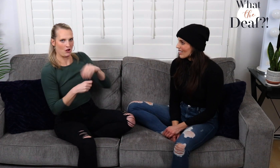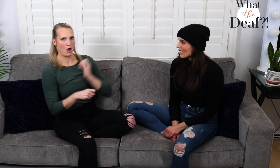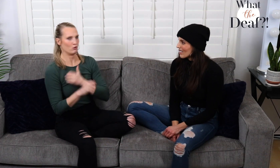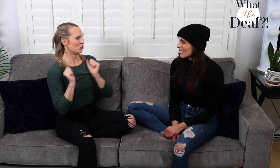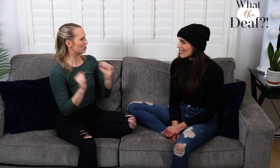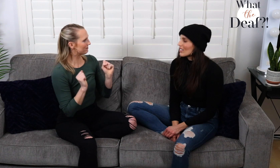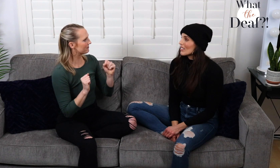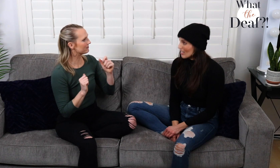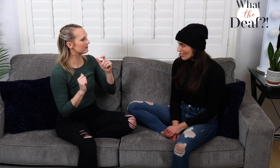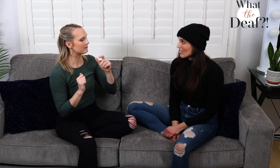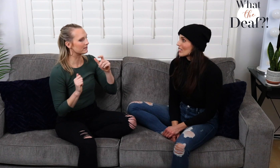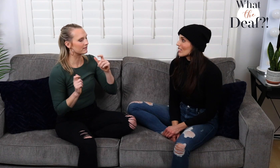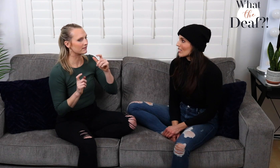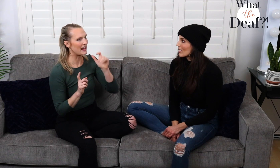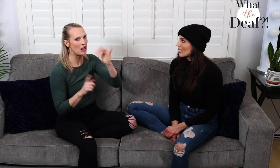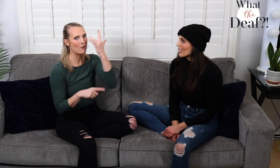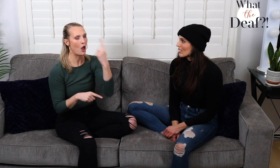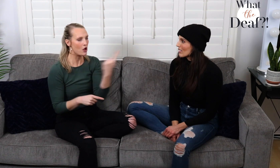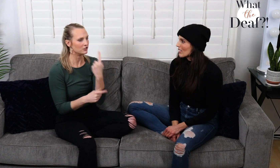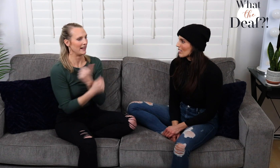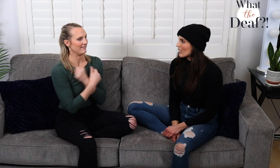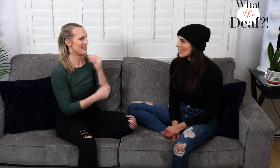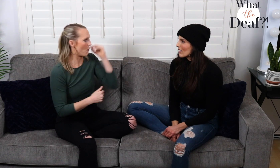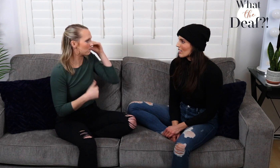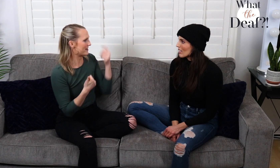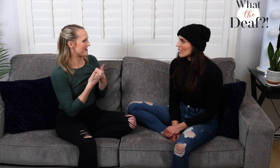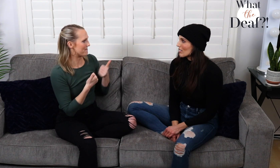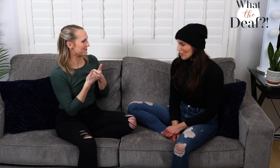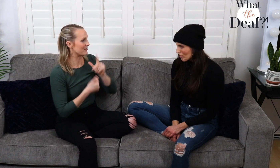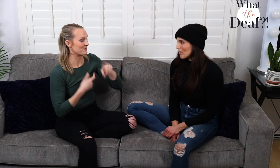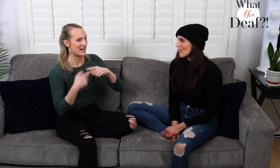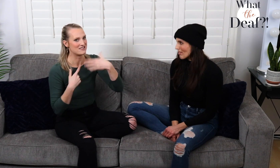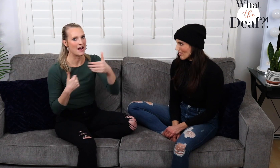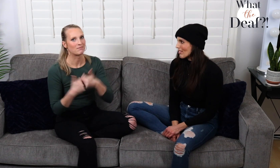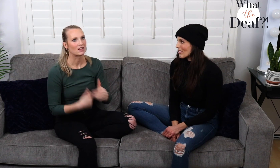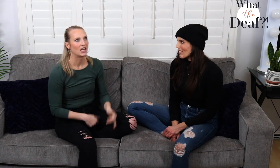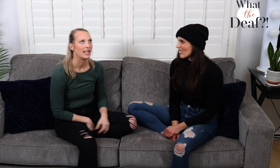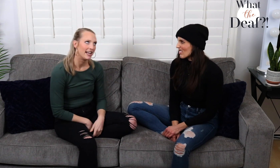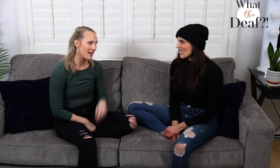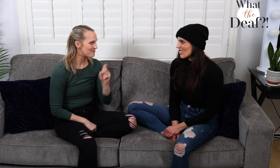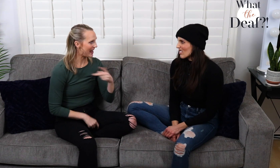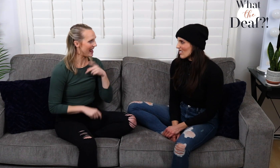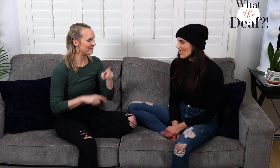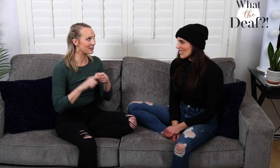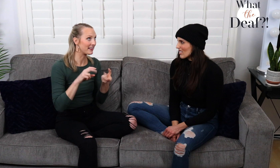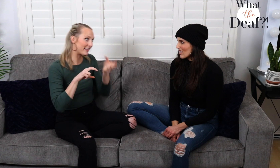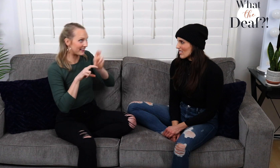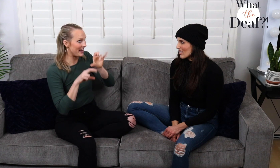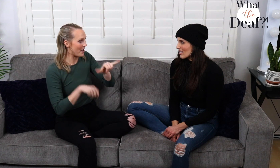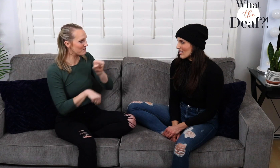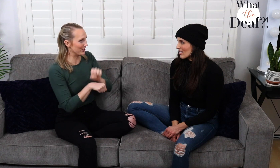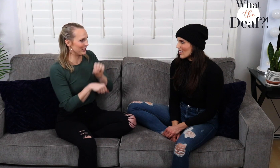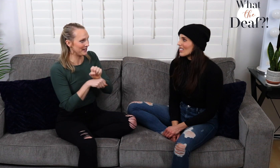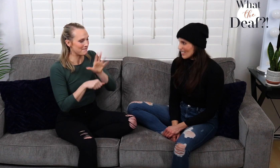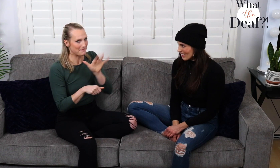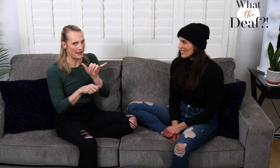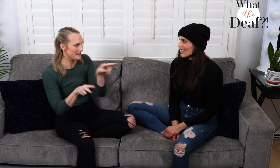to in our gyms and that's why I loved home games. If it was an away game I was kind of like, okay, there's a little bit more work that I have to do.